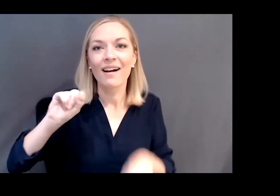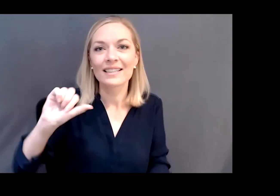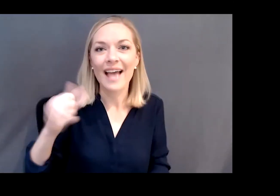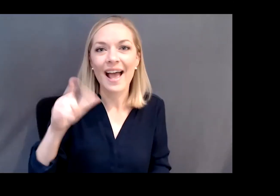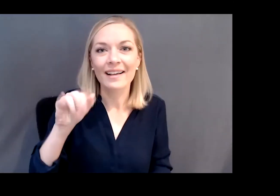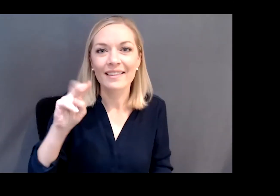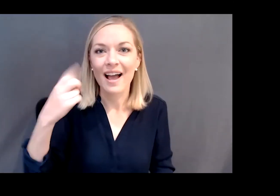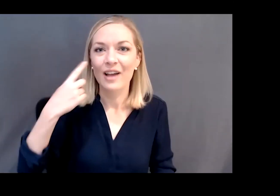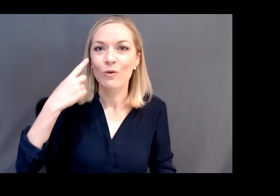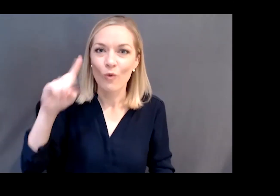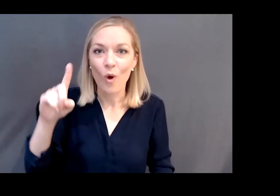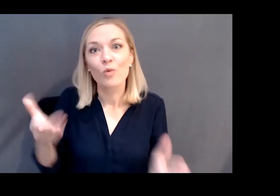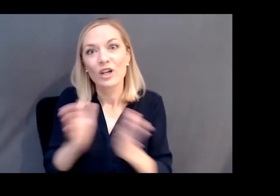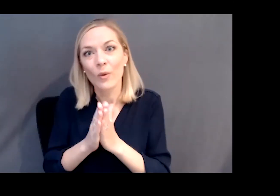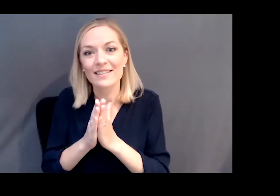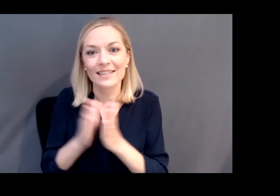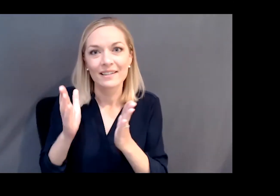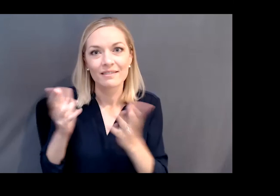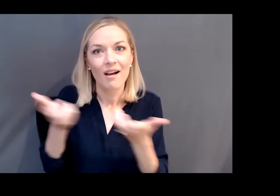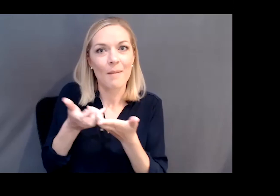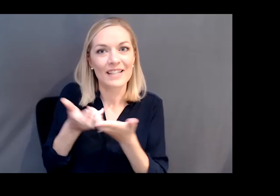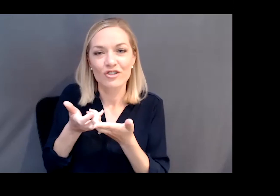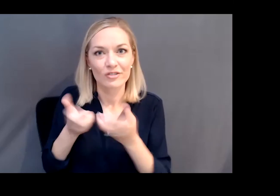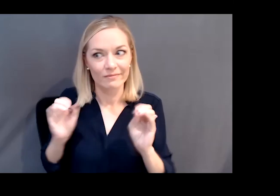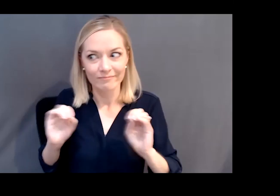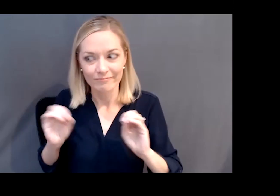The tagline would be used to prompt requests for accommodations.